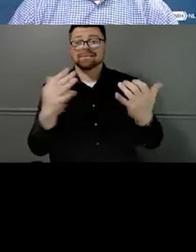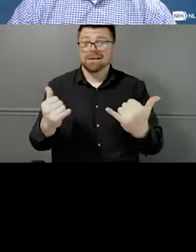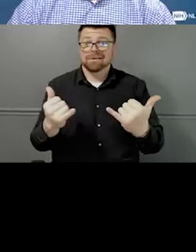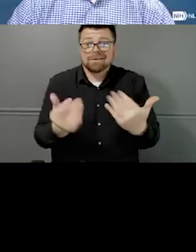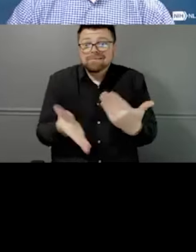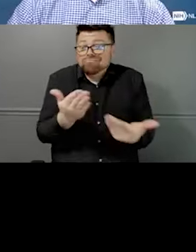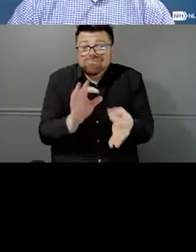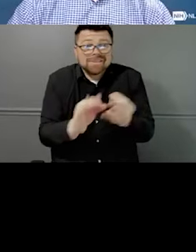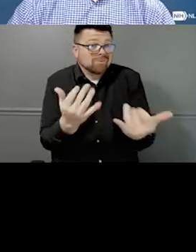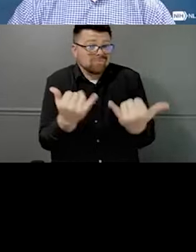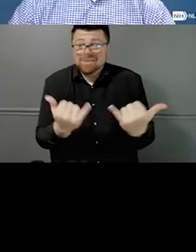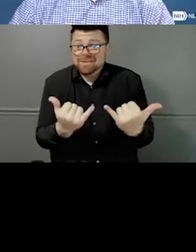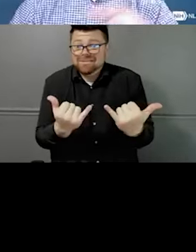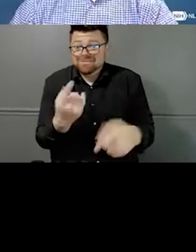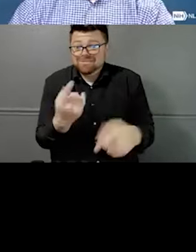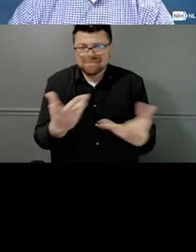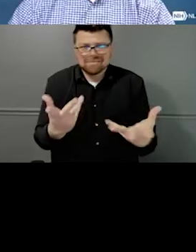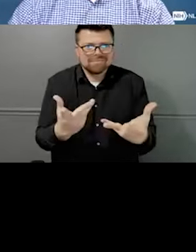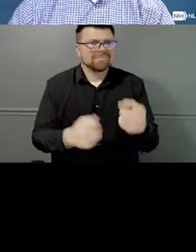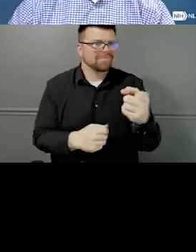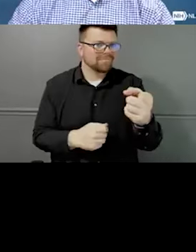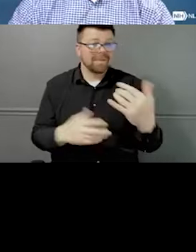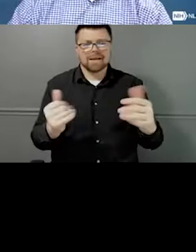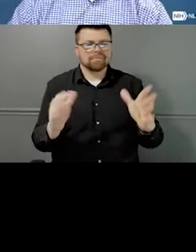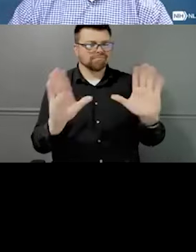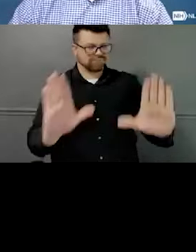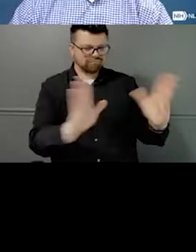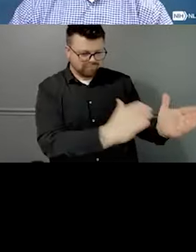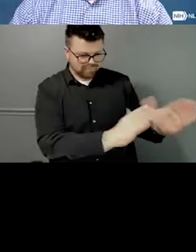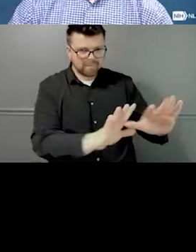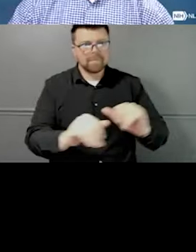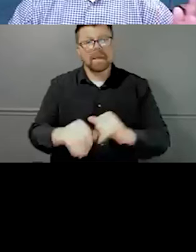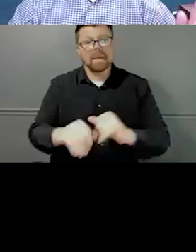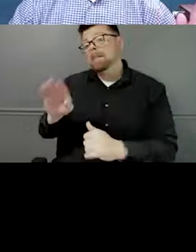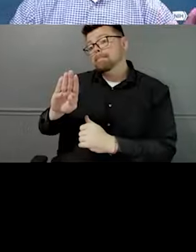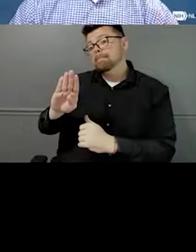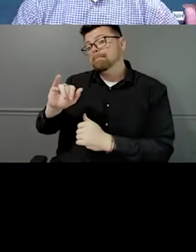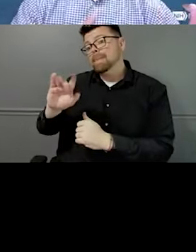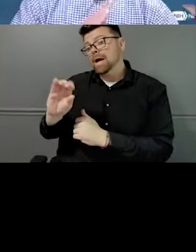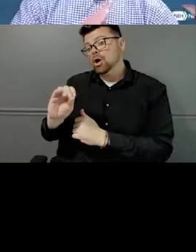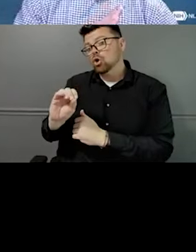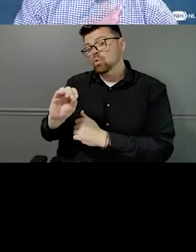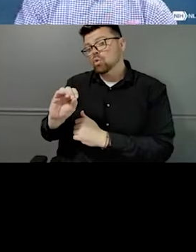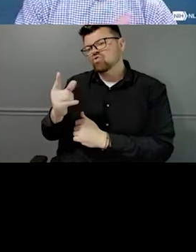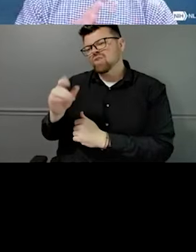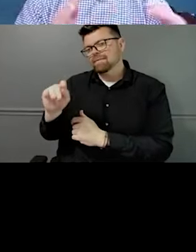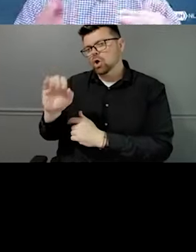the current and pending other support form. Let's look at the biographical sketch. Again, we identify